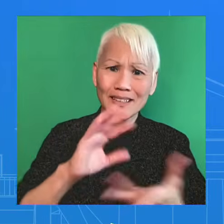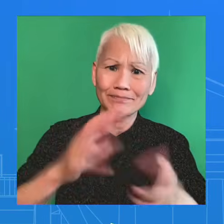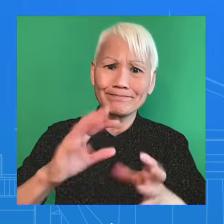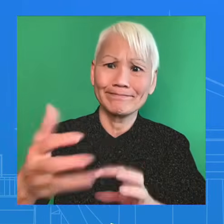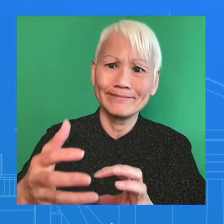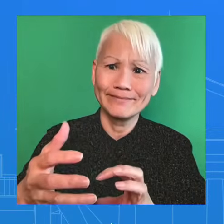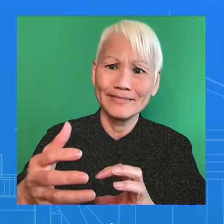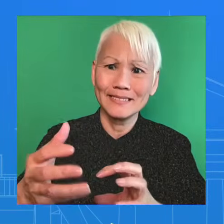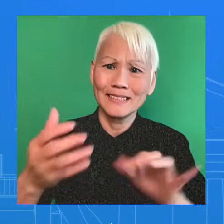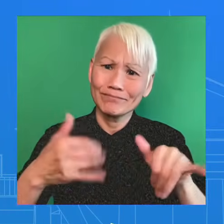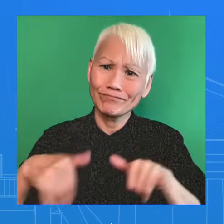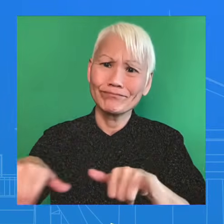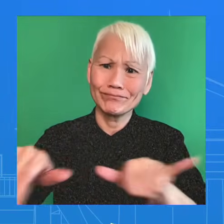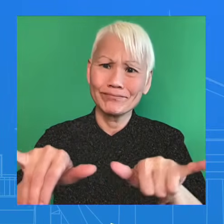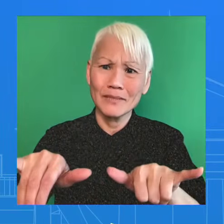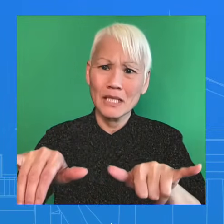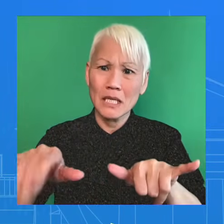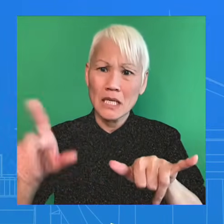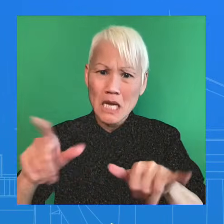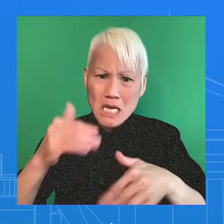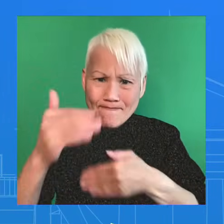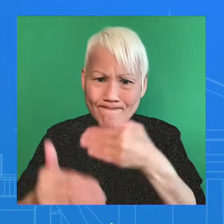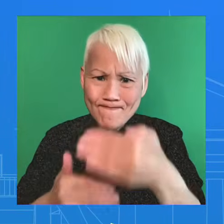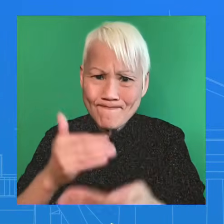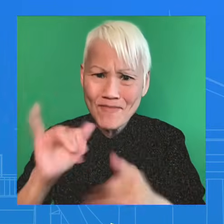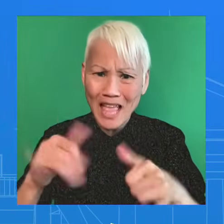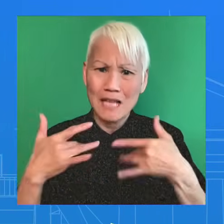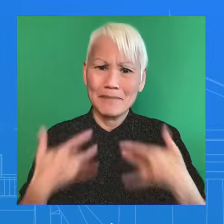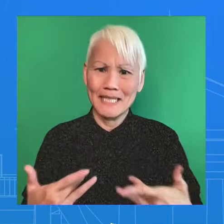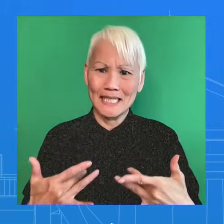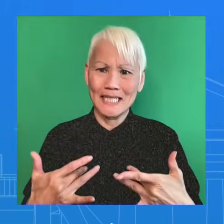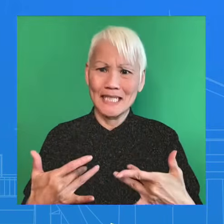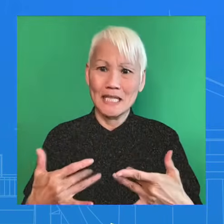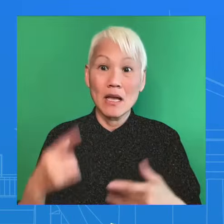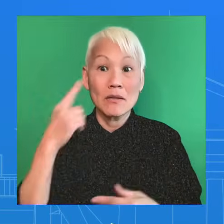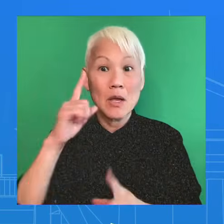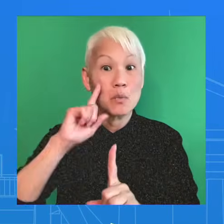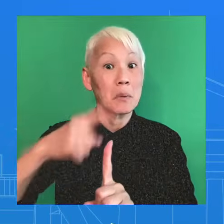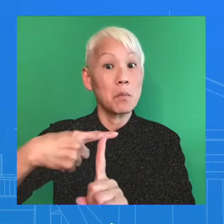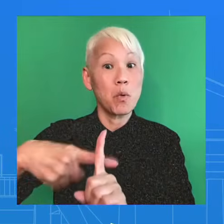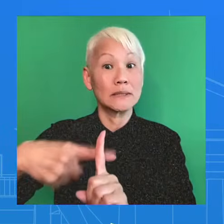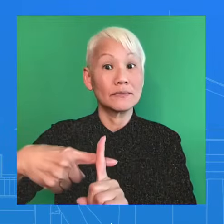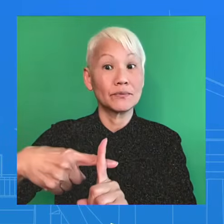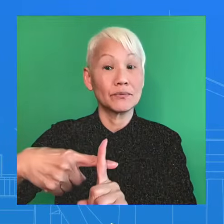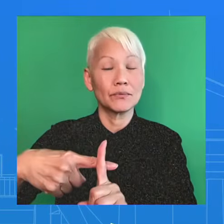Ms. Jean-Pierre: Karen. The Press: Thanks. Two questions on Ukraine, if I can. To follow up on Jeremy's question, in that Wall Street Journal interview,